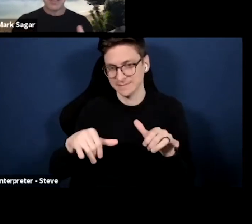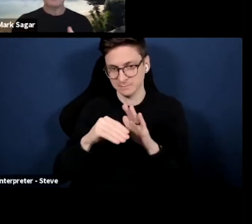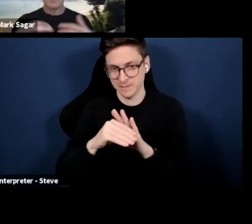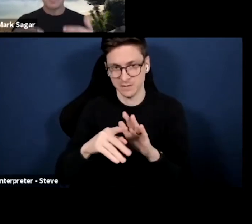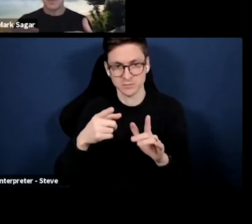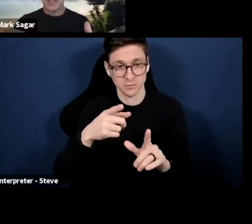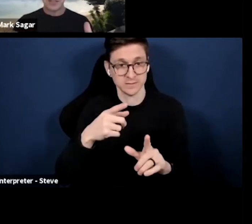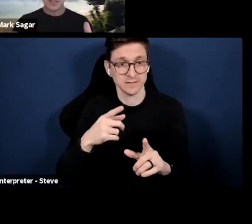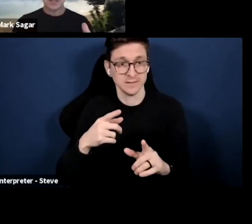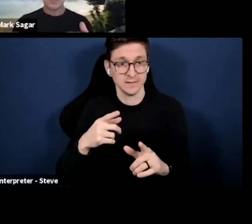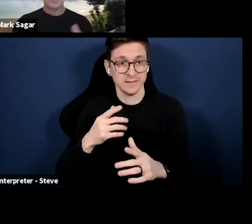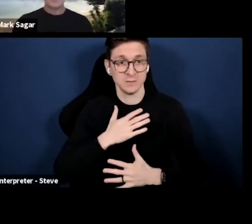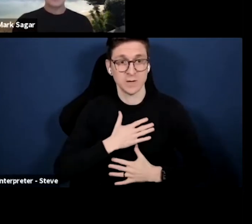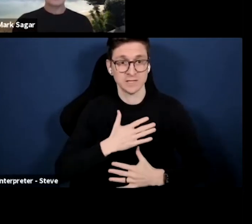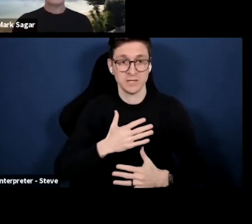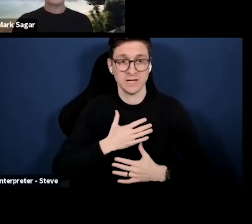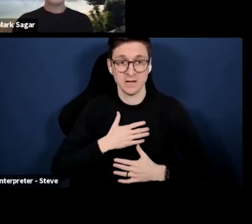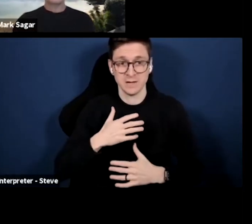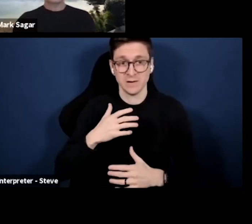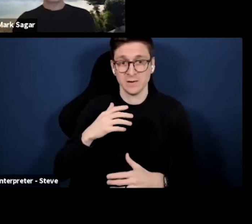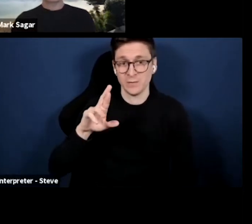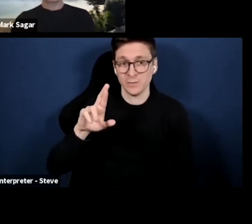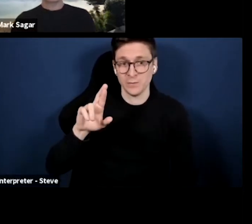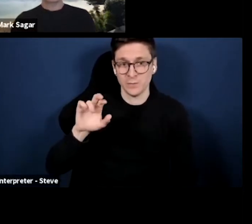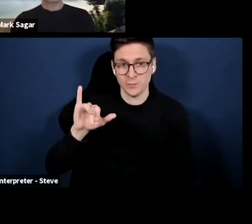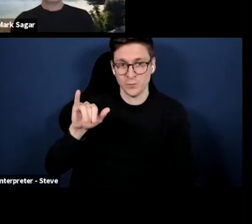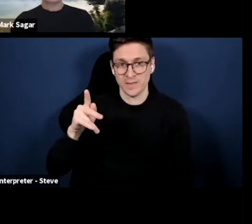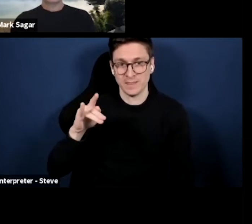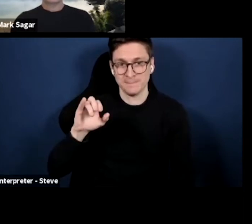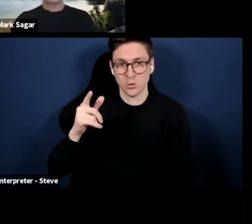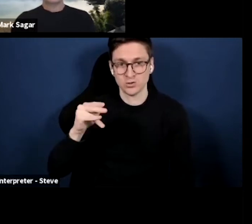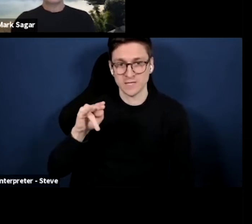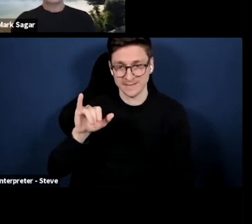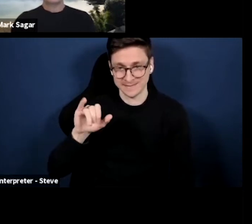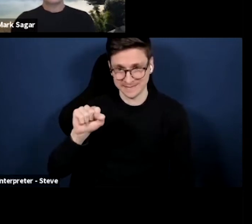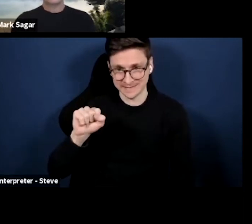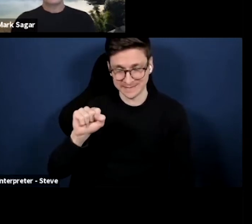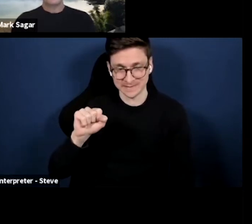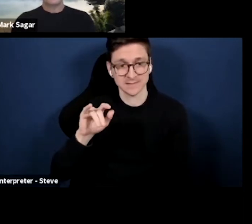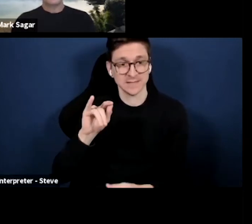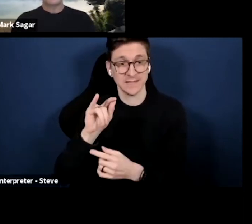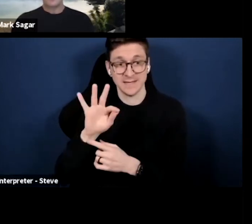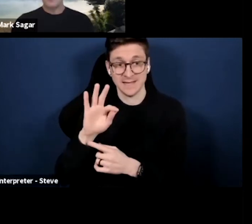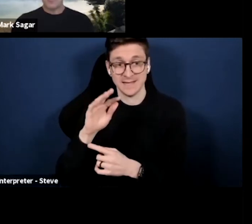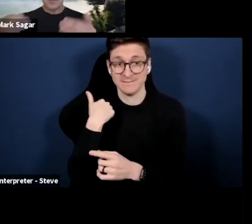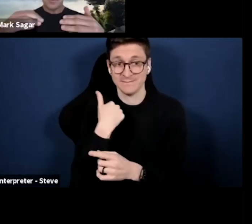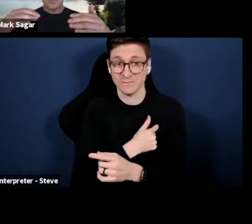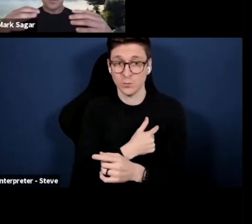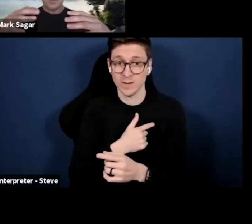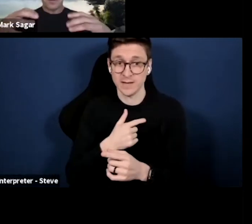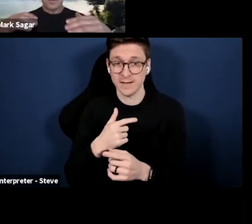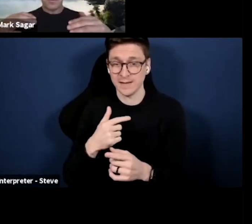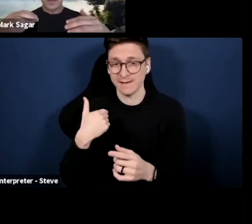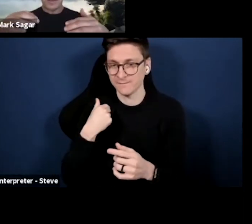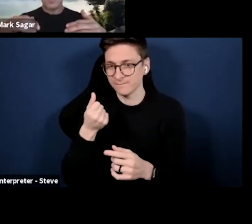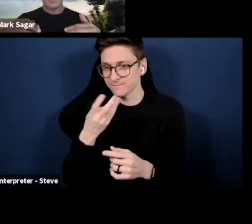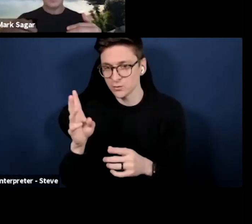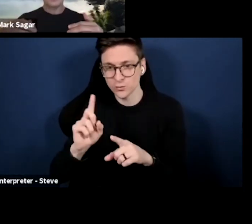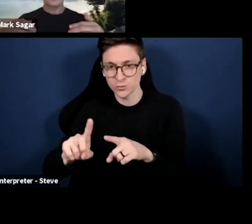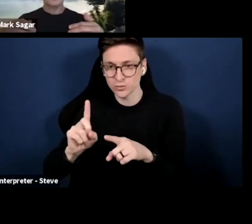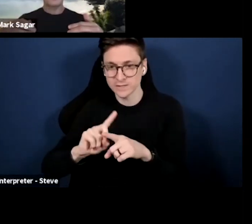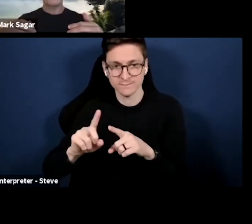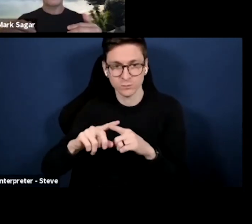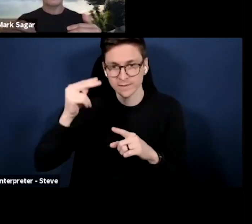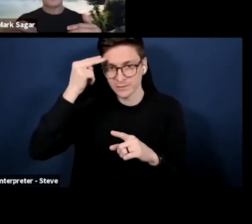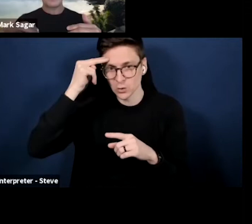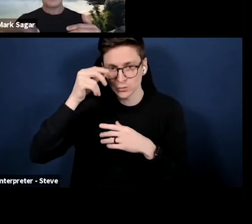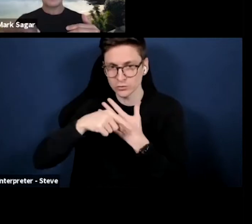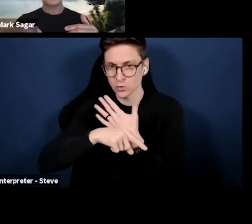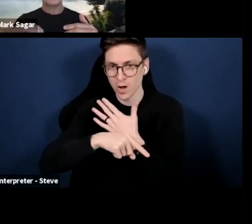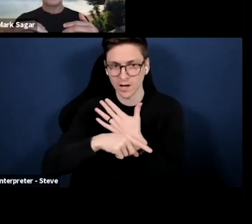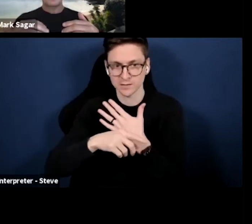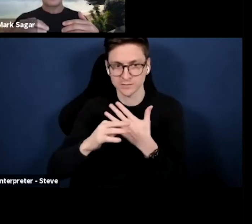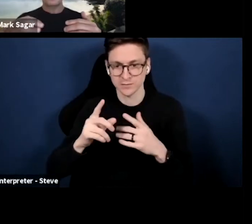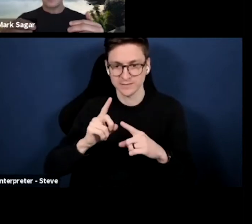rhythmogenesis and so if we take a few different neurons or populations of neurons and and look at